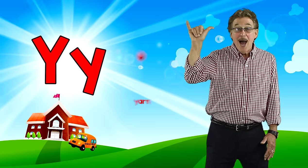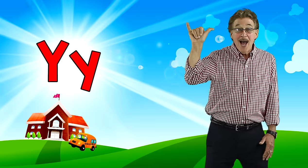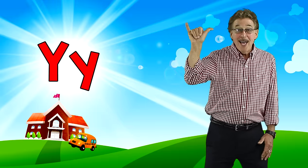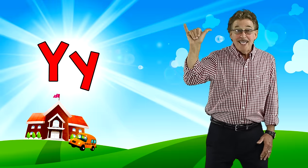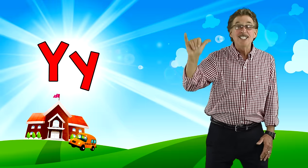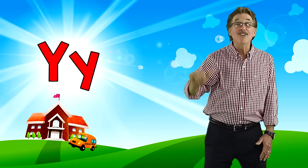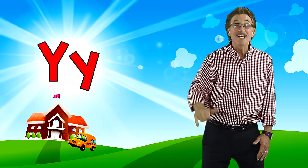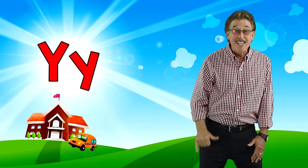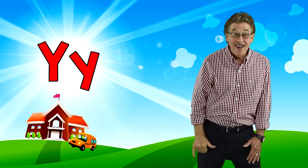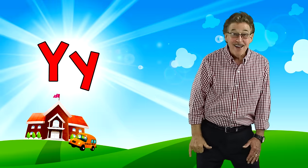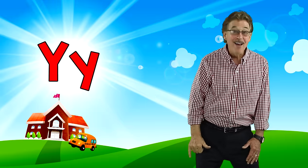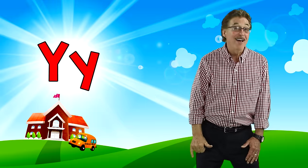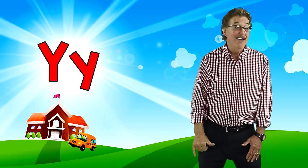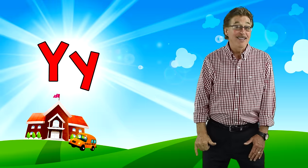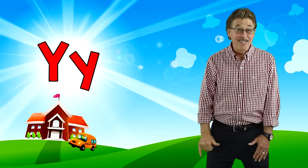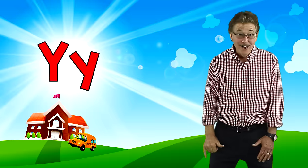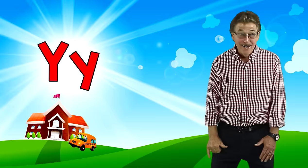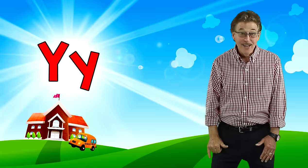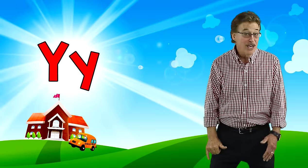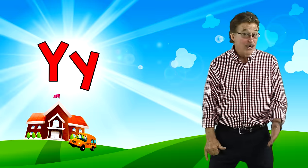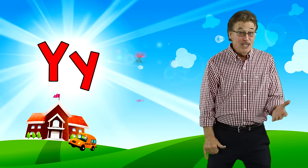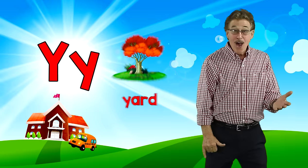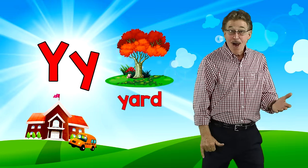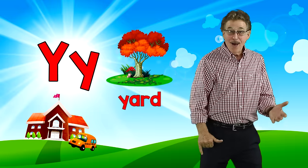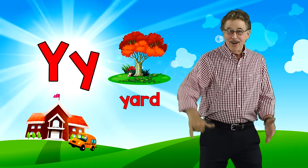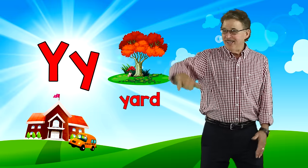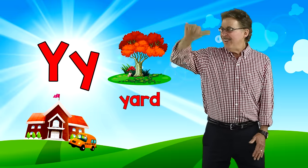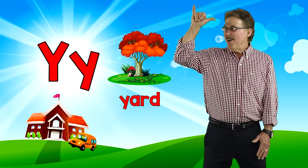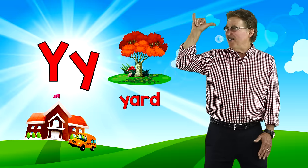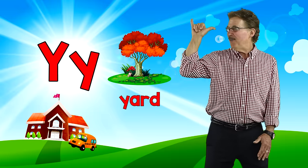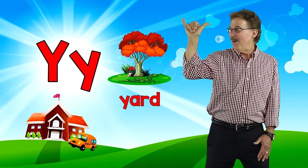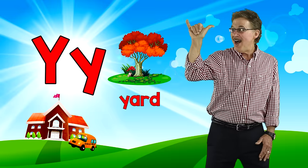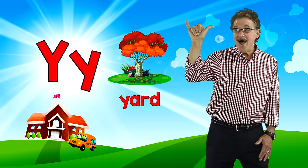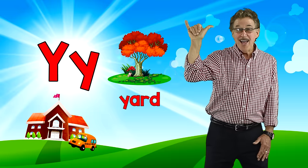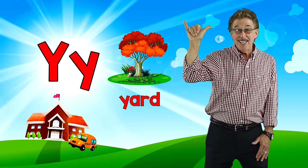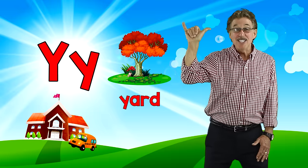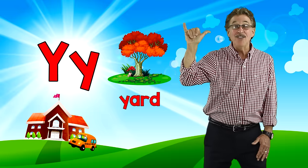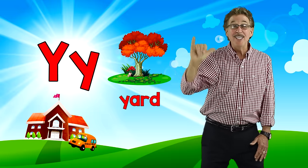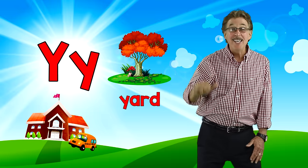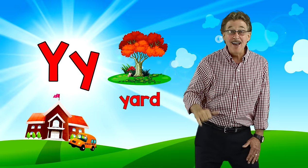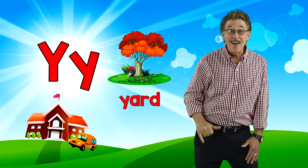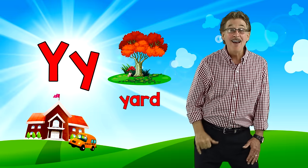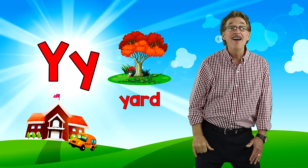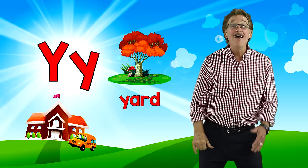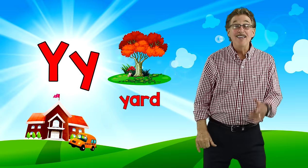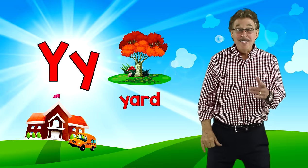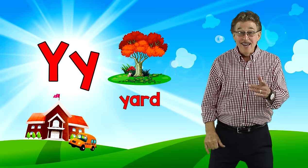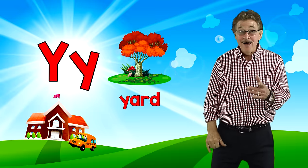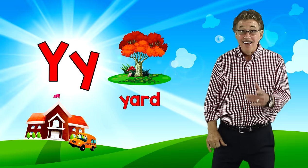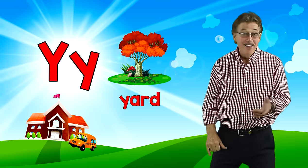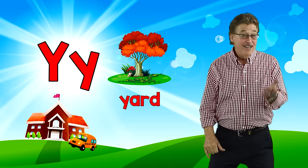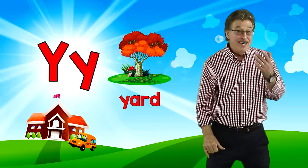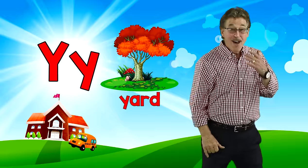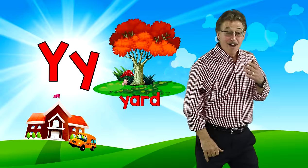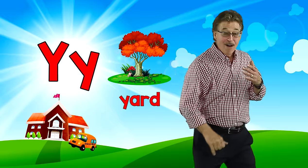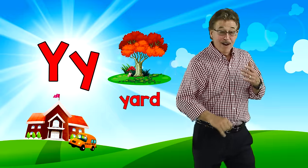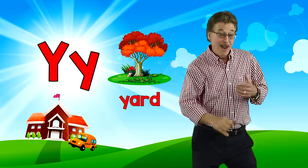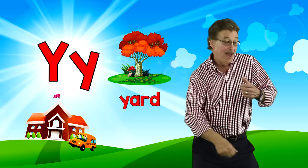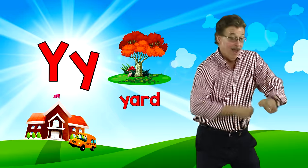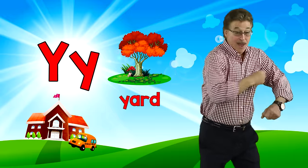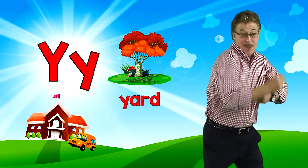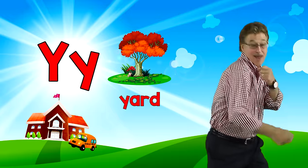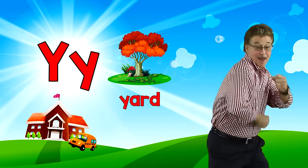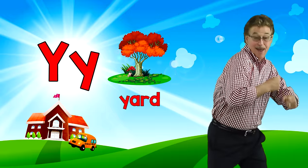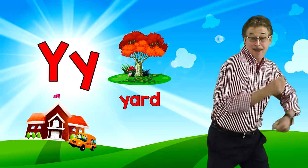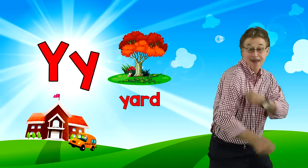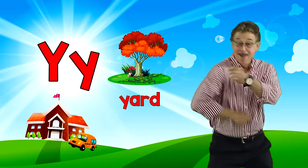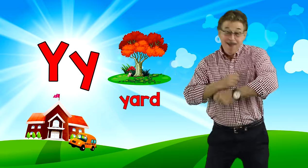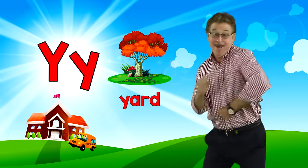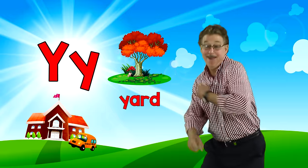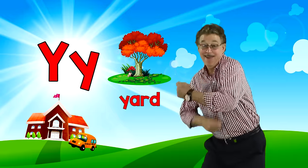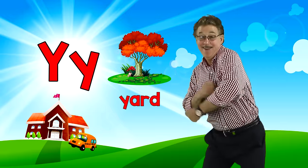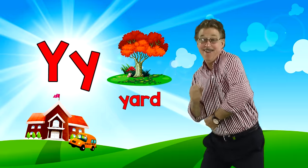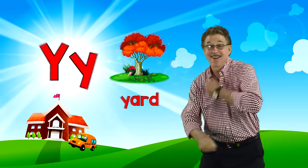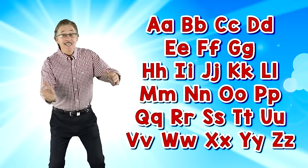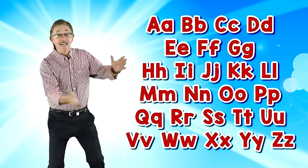Y is for /y/ /y/ yard